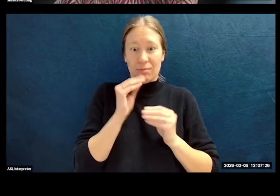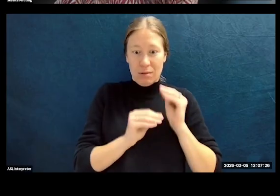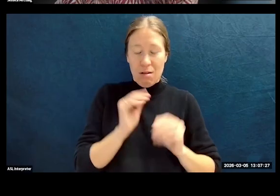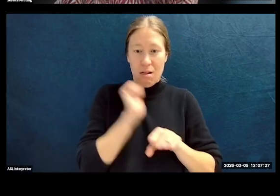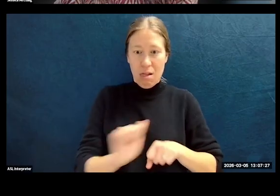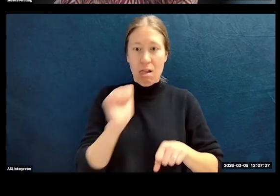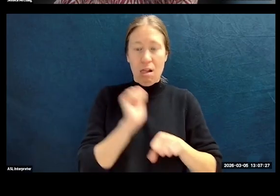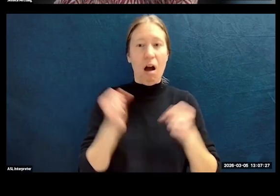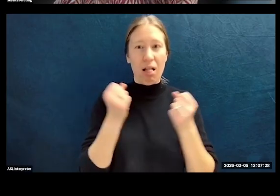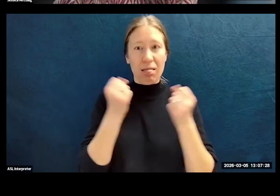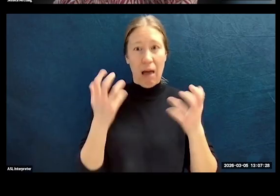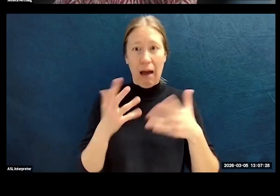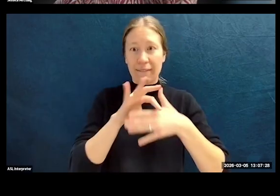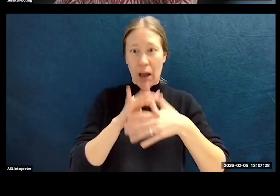to click through to get to the image.